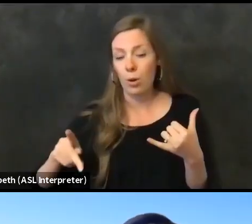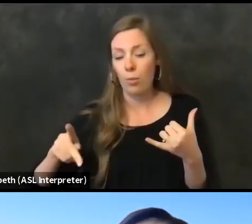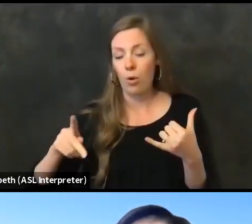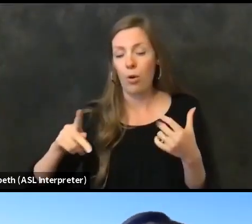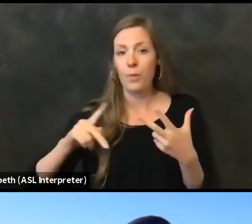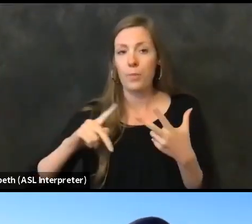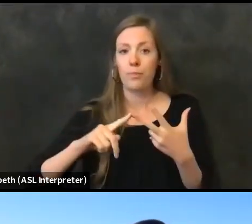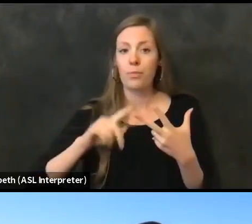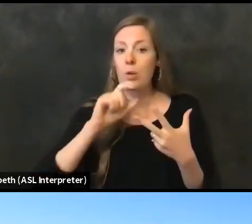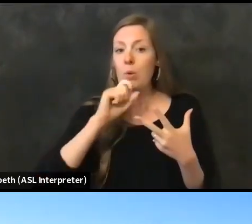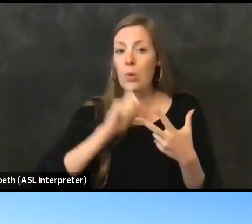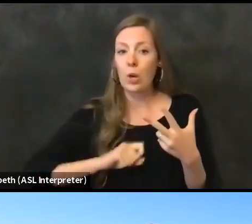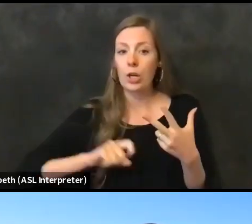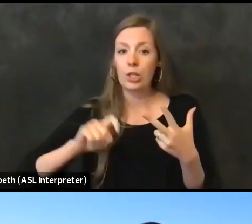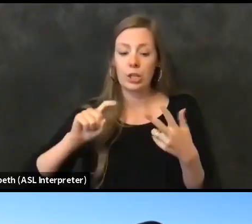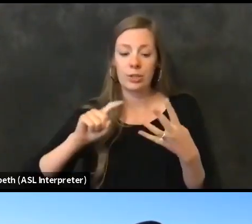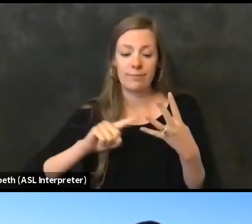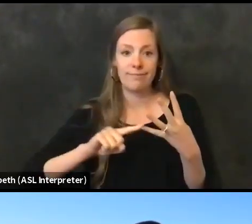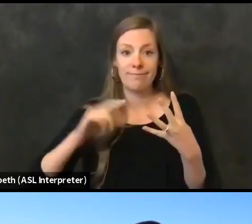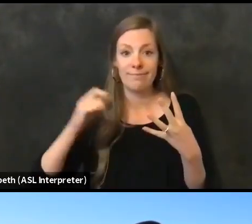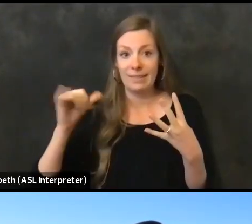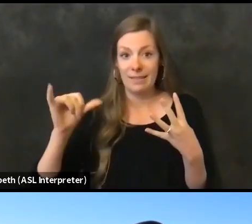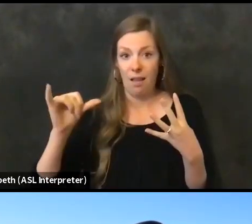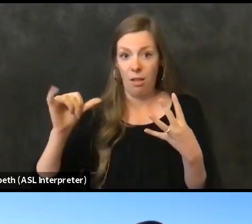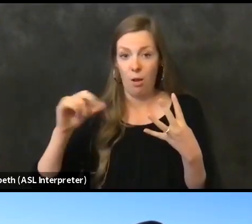orange and yellow, is going to be amended.